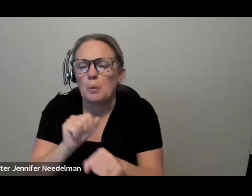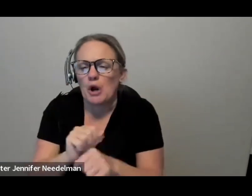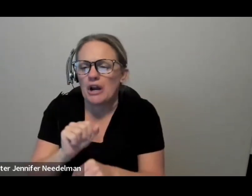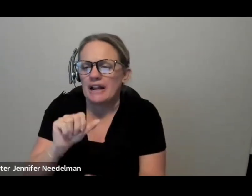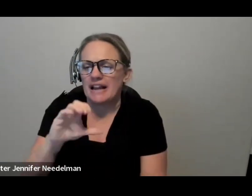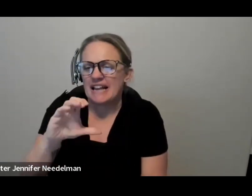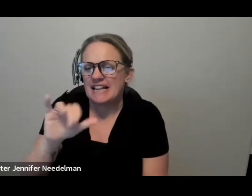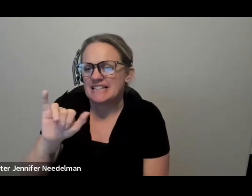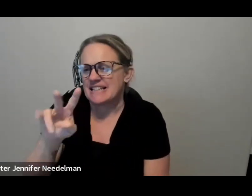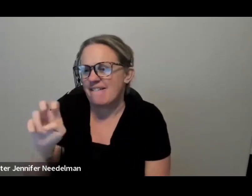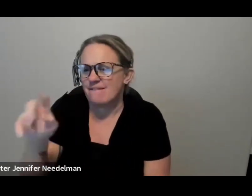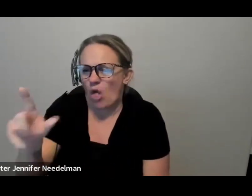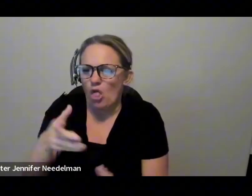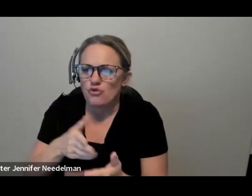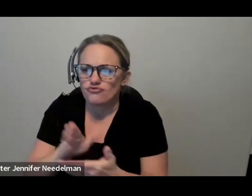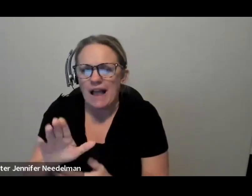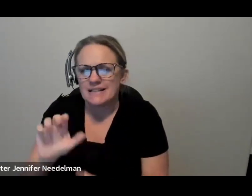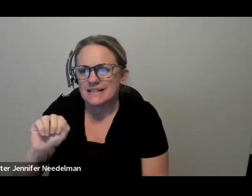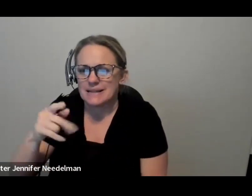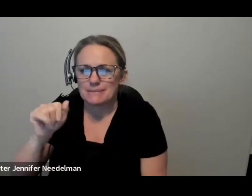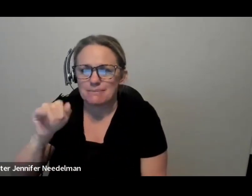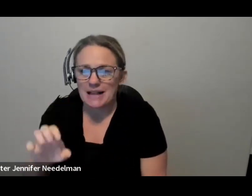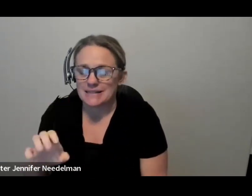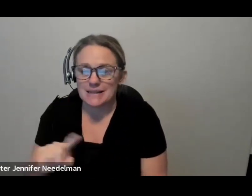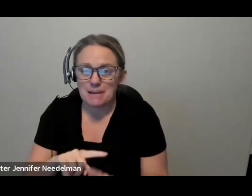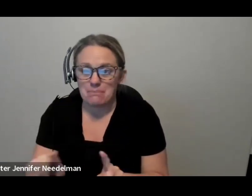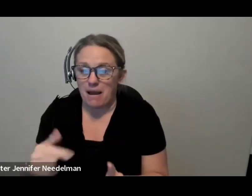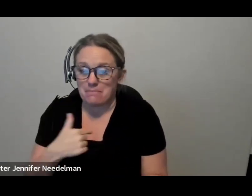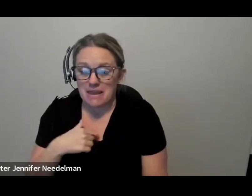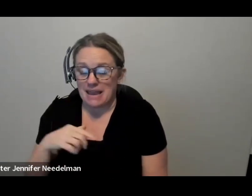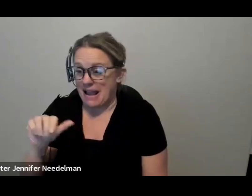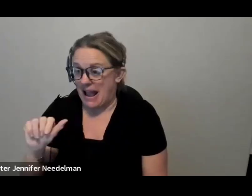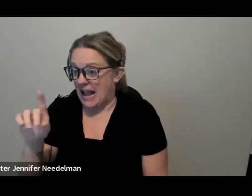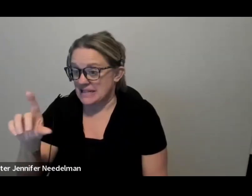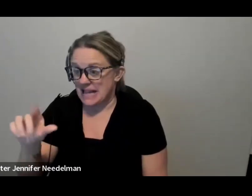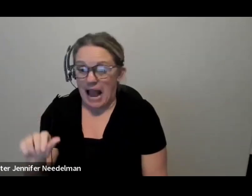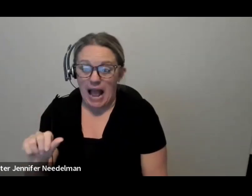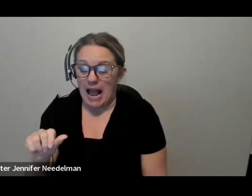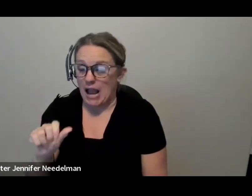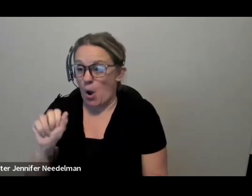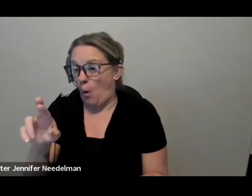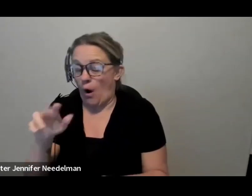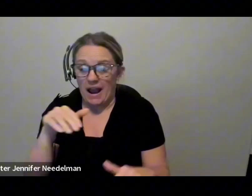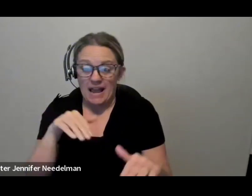But I would not by any means call myself an ADA or accessibility expert.